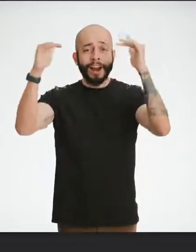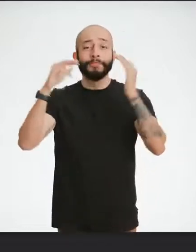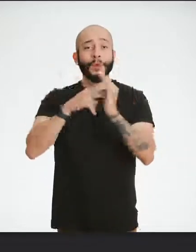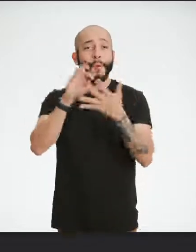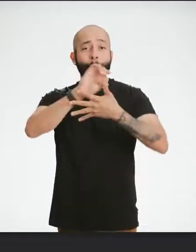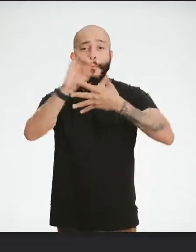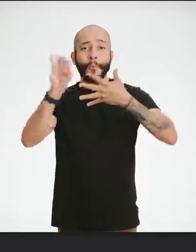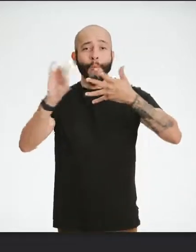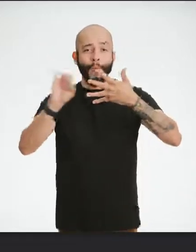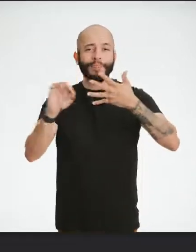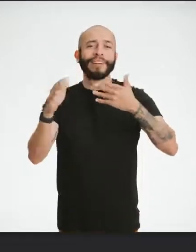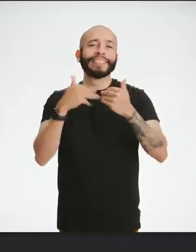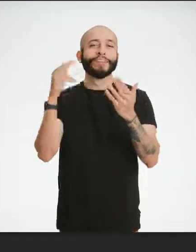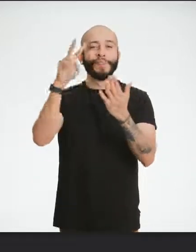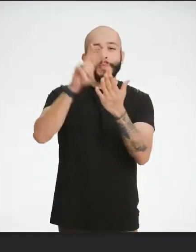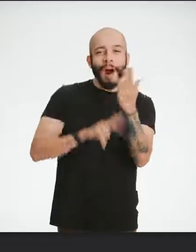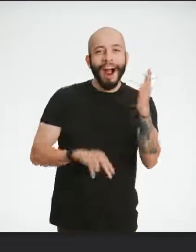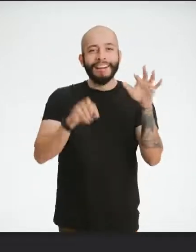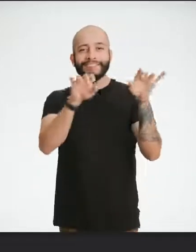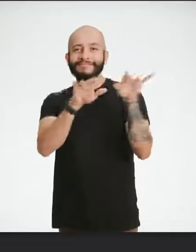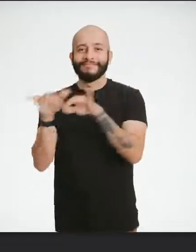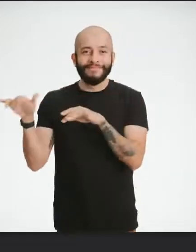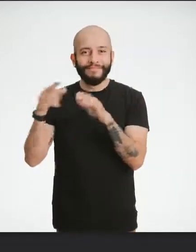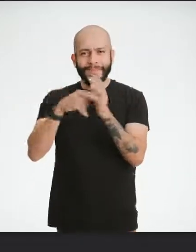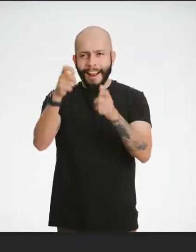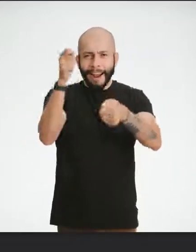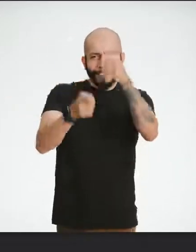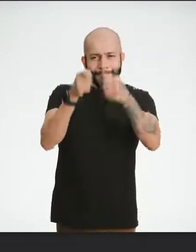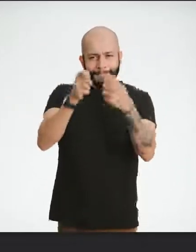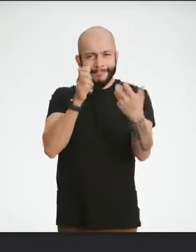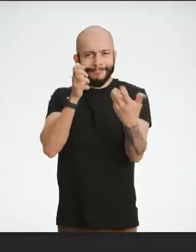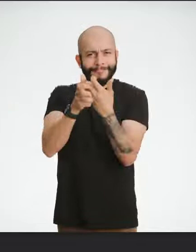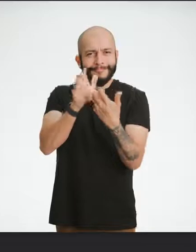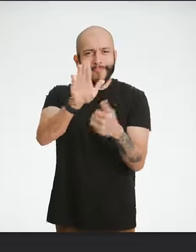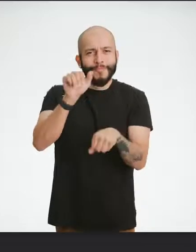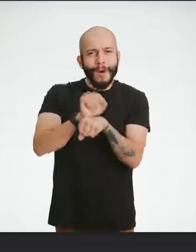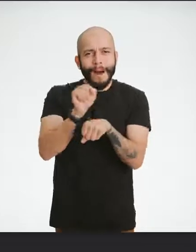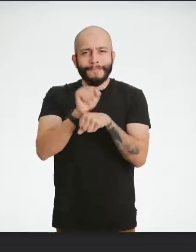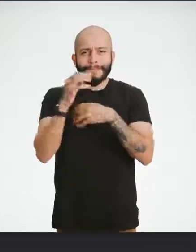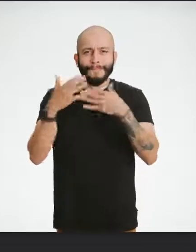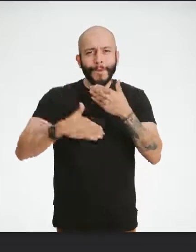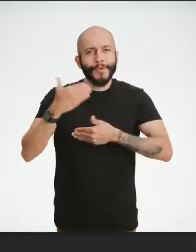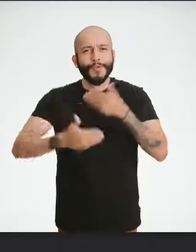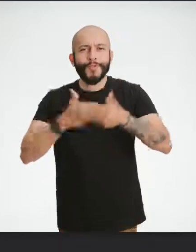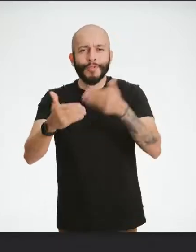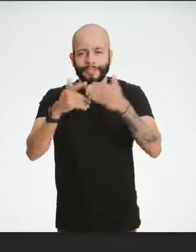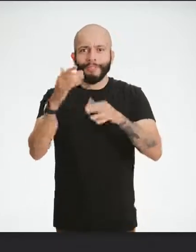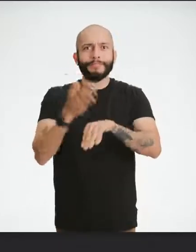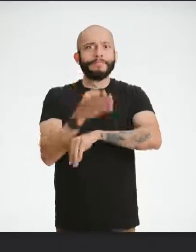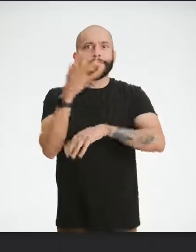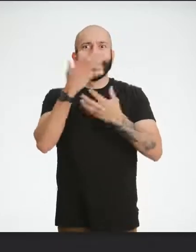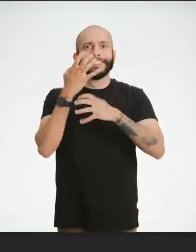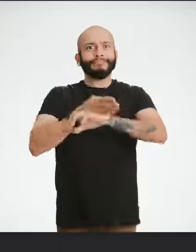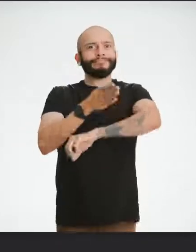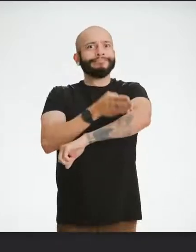upgrades to make Swift code easier to read and write, tooling to help you customize your workflow, and amazing under-the-hood improvements.